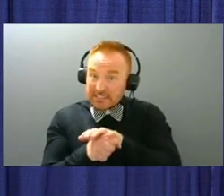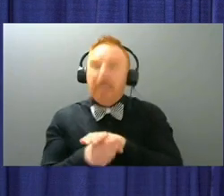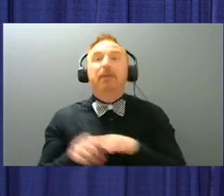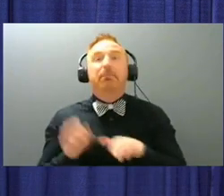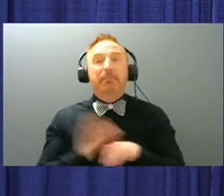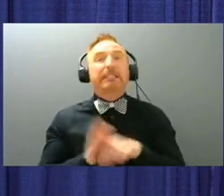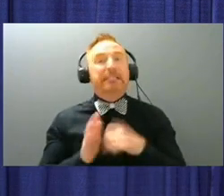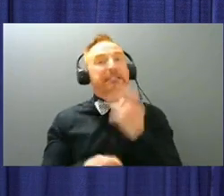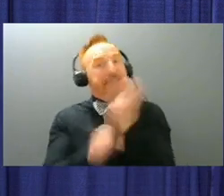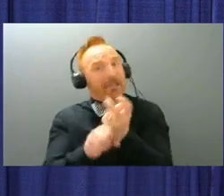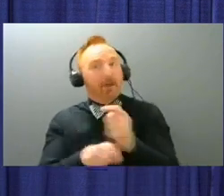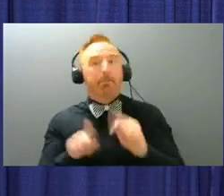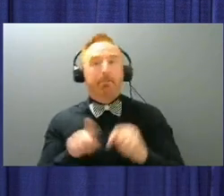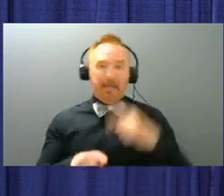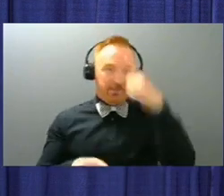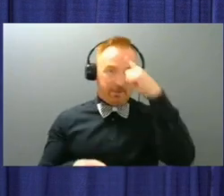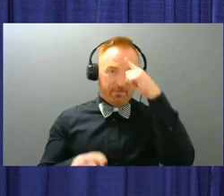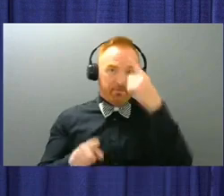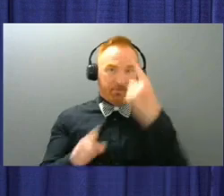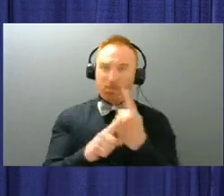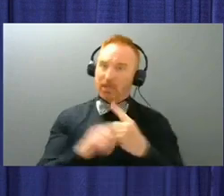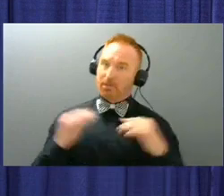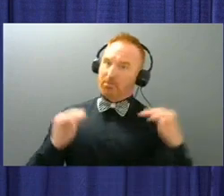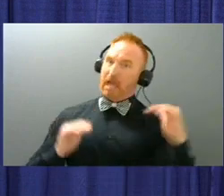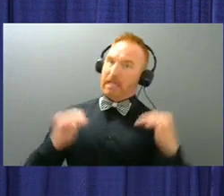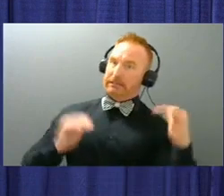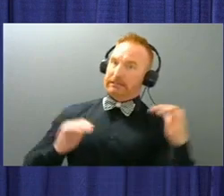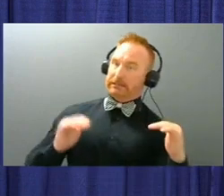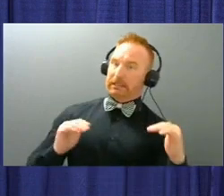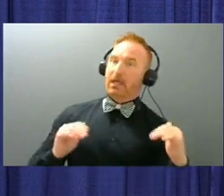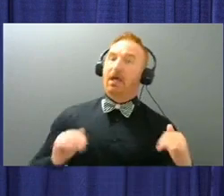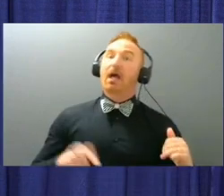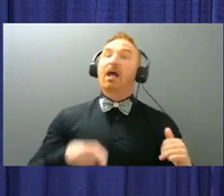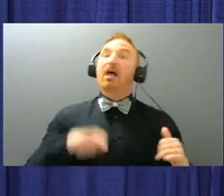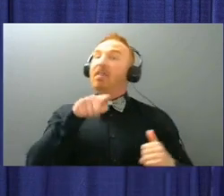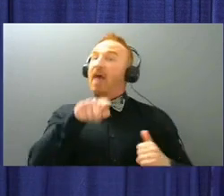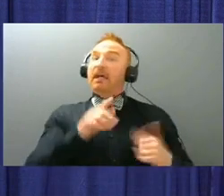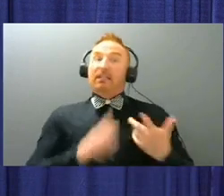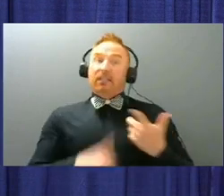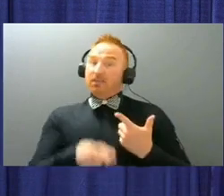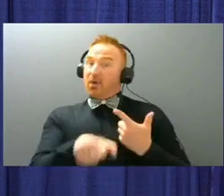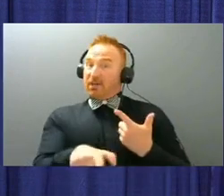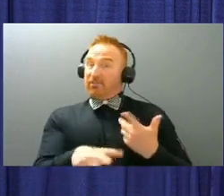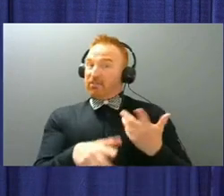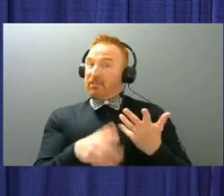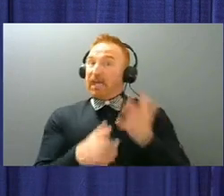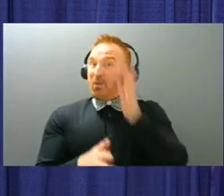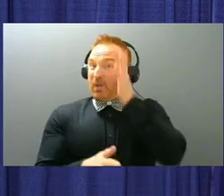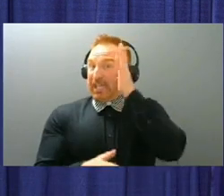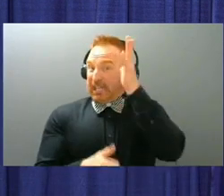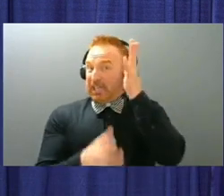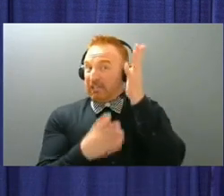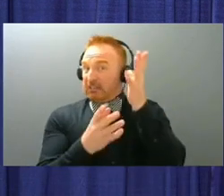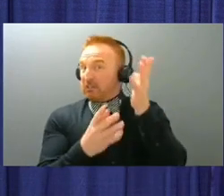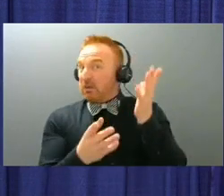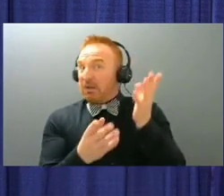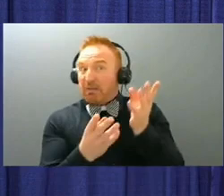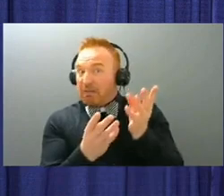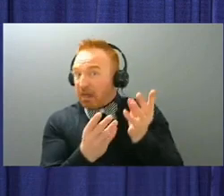that keeps us in a reasonable balance for now. Eventually, I would like to move away from that model when I am more confident that our